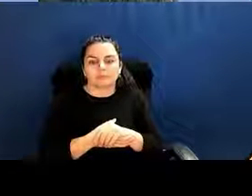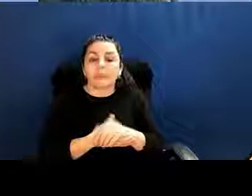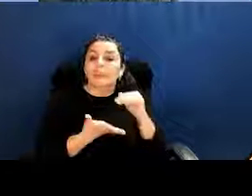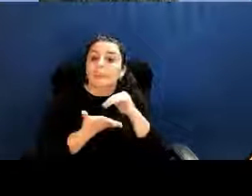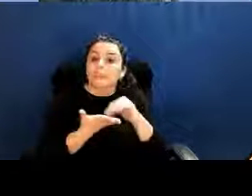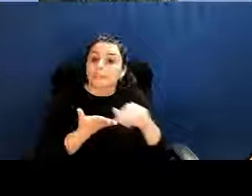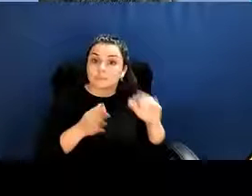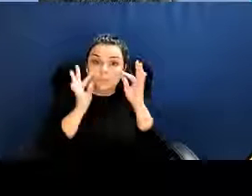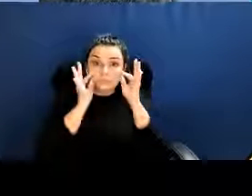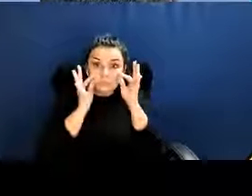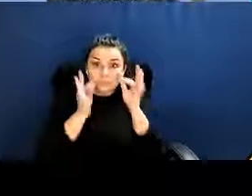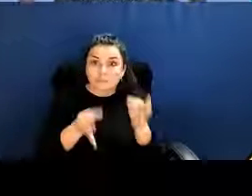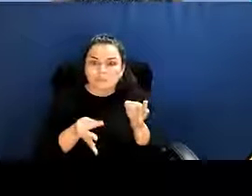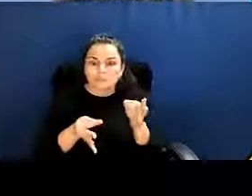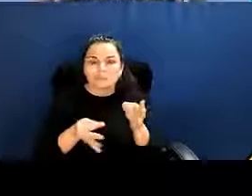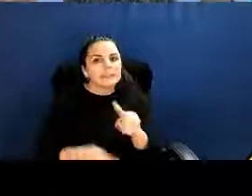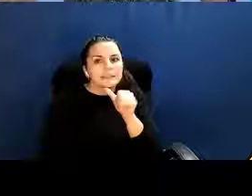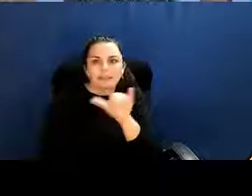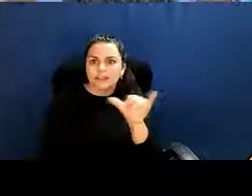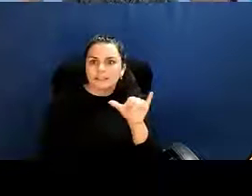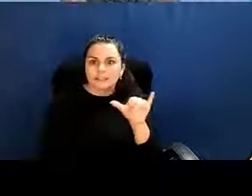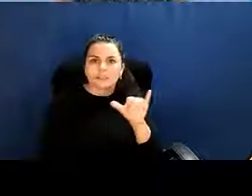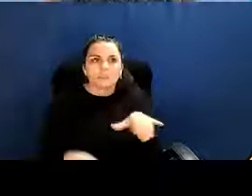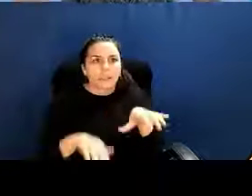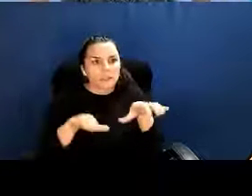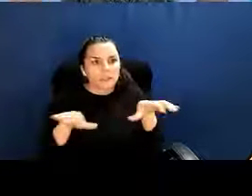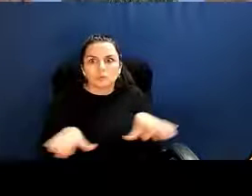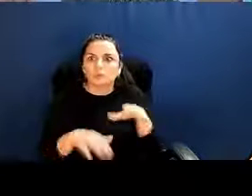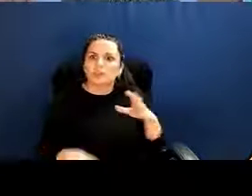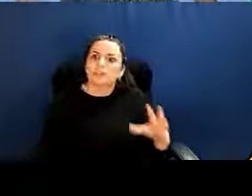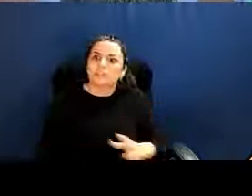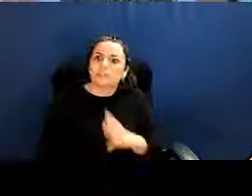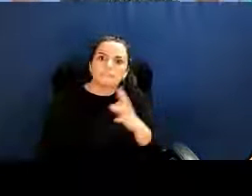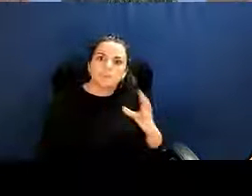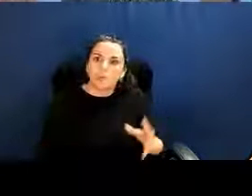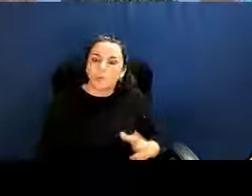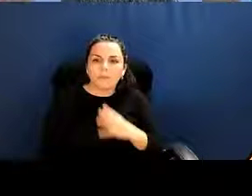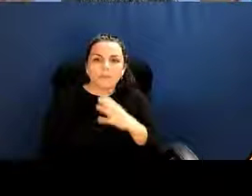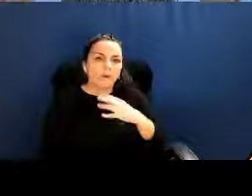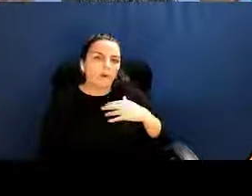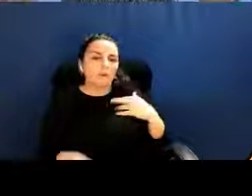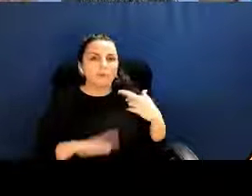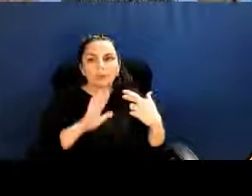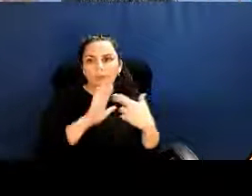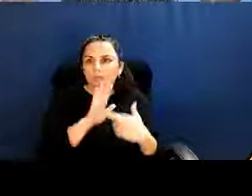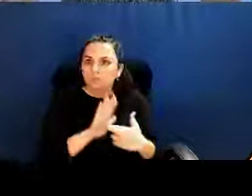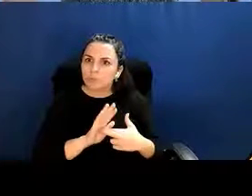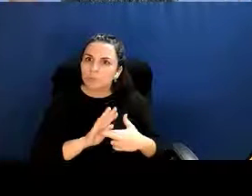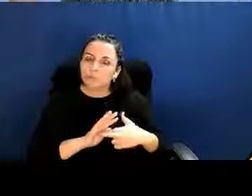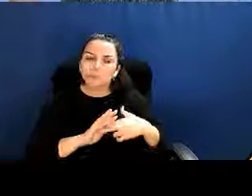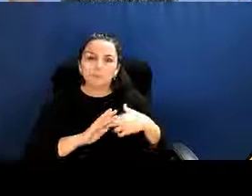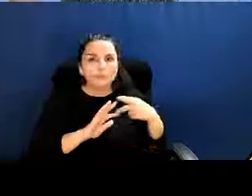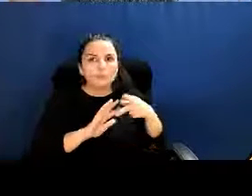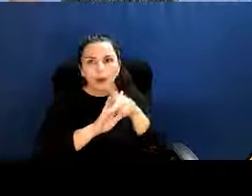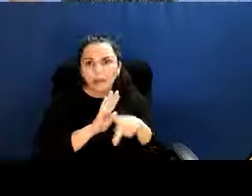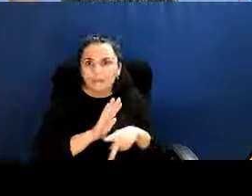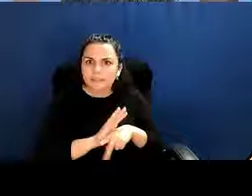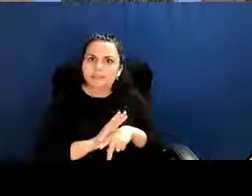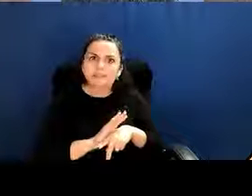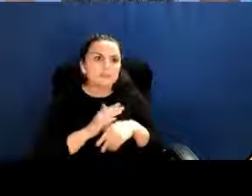it's not the same as doing the formal, going through the formal regulatory process